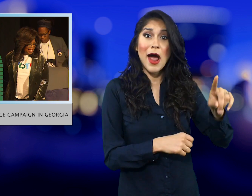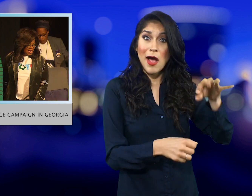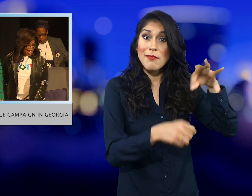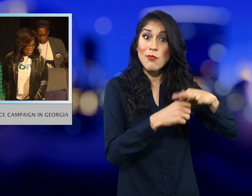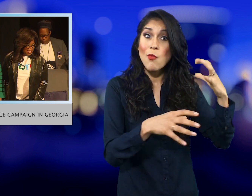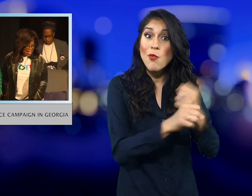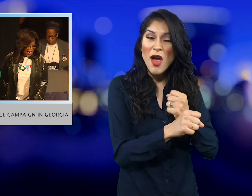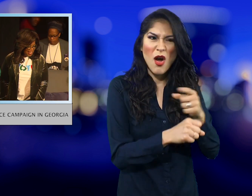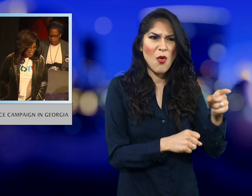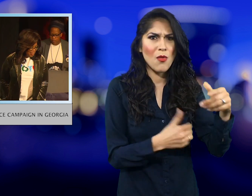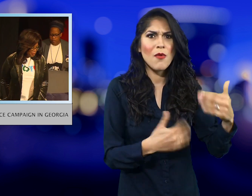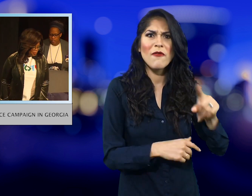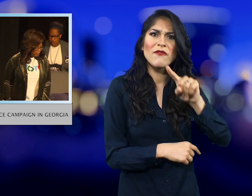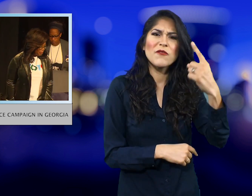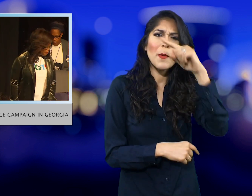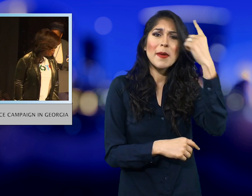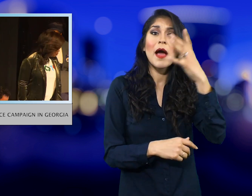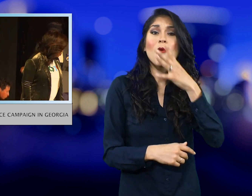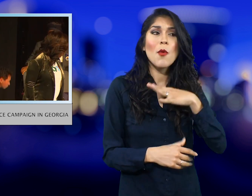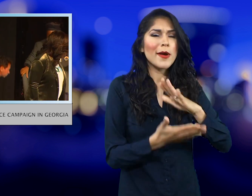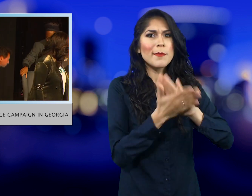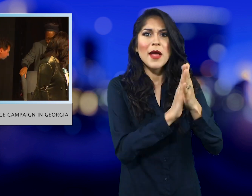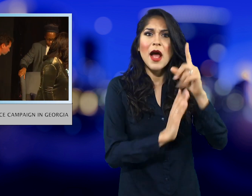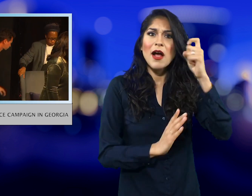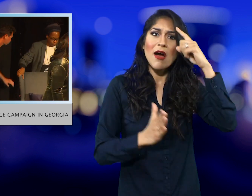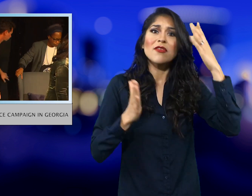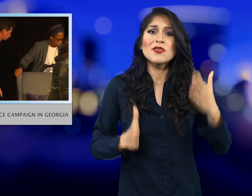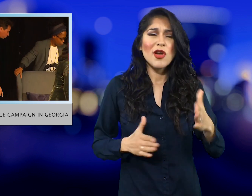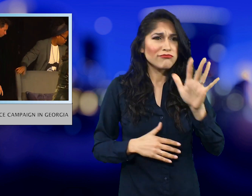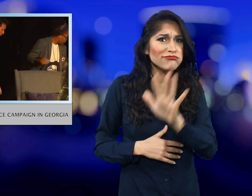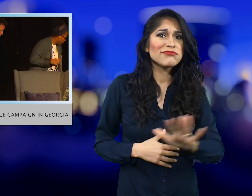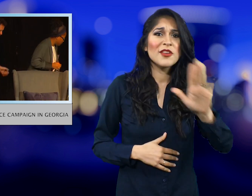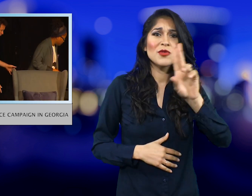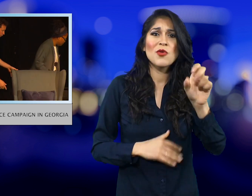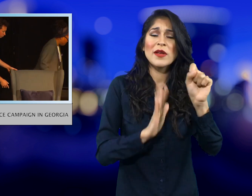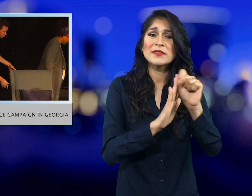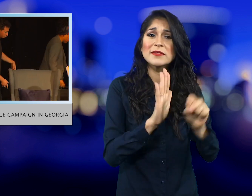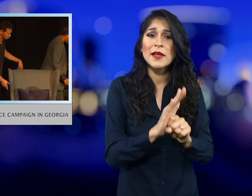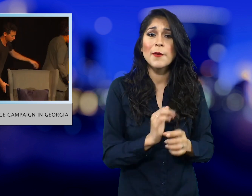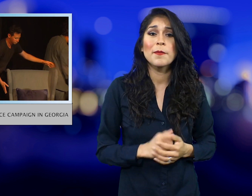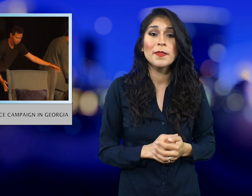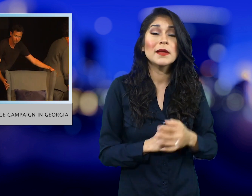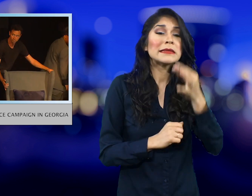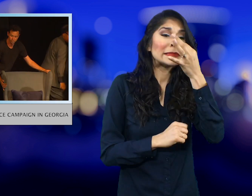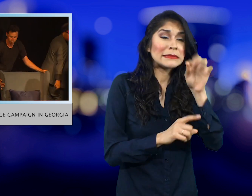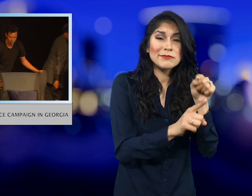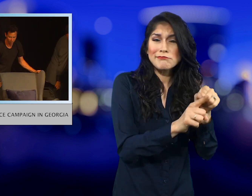If elected, Abrams would be the first black woman governor in any US state.